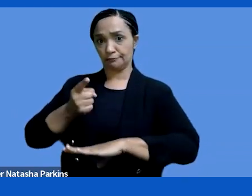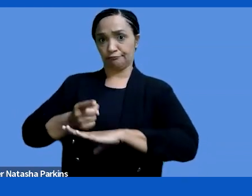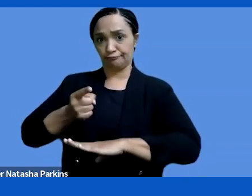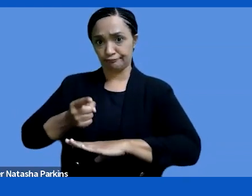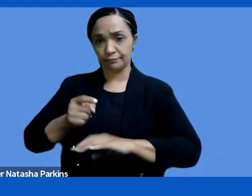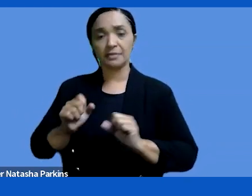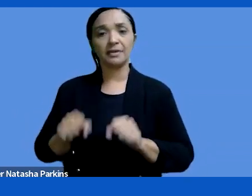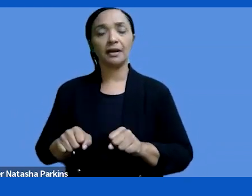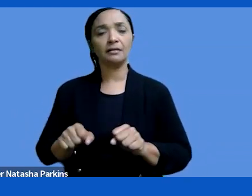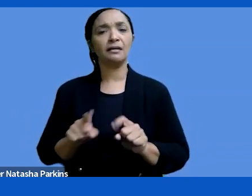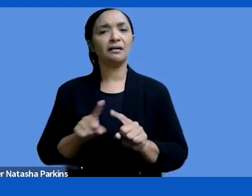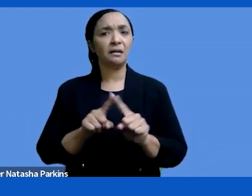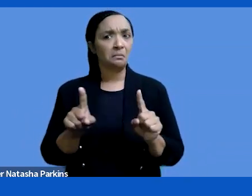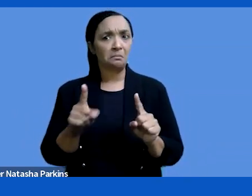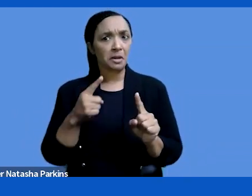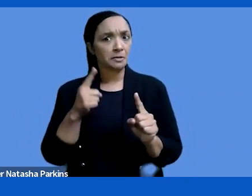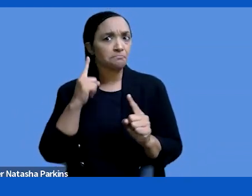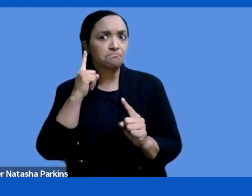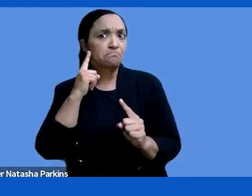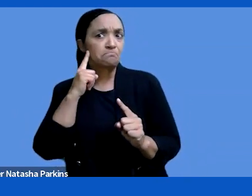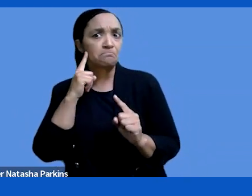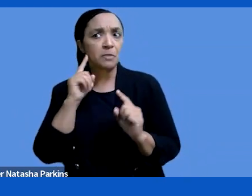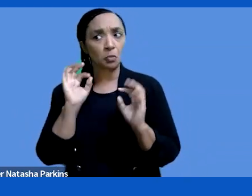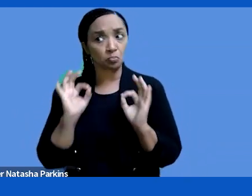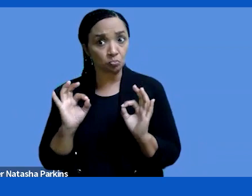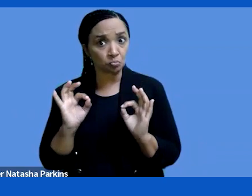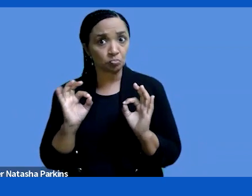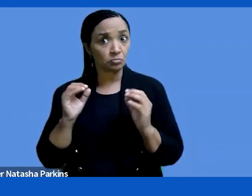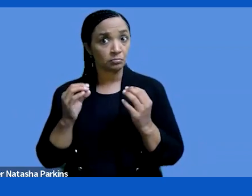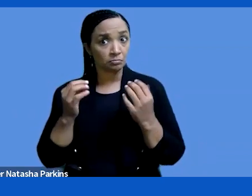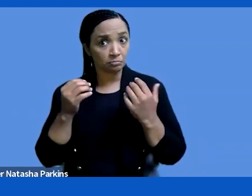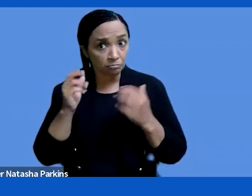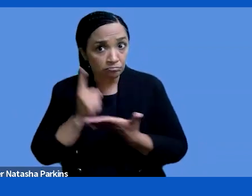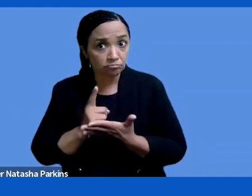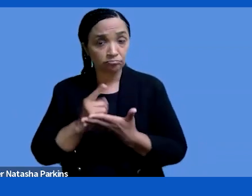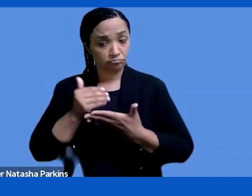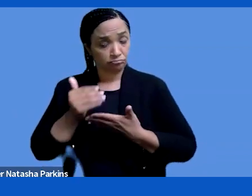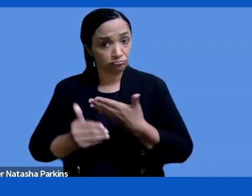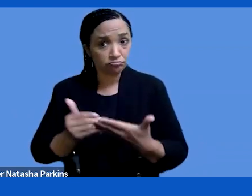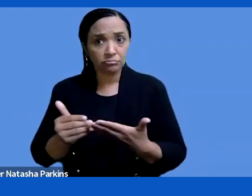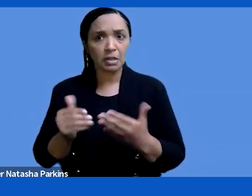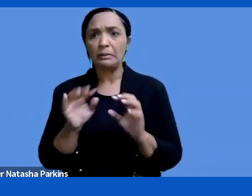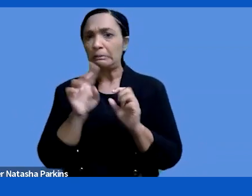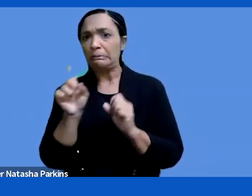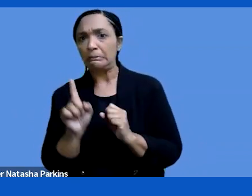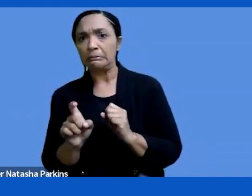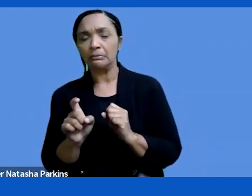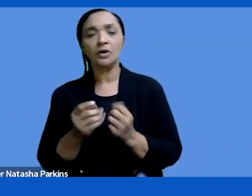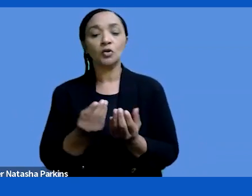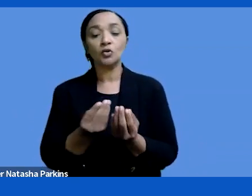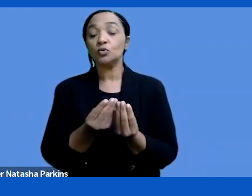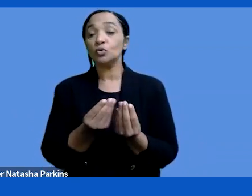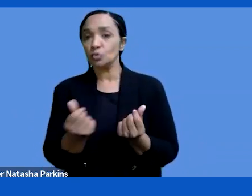or heard much of them being applied in practice. More singular cases are coming out every now and